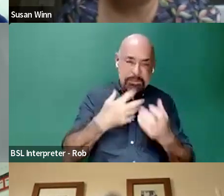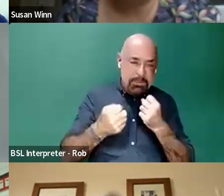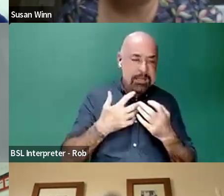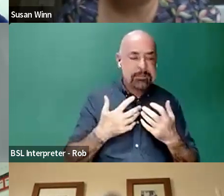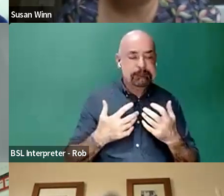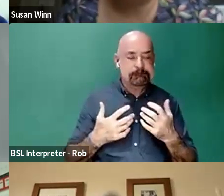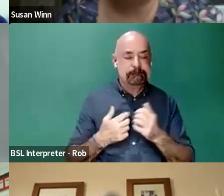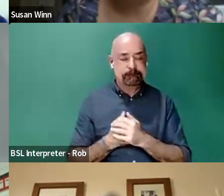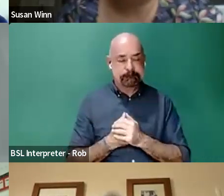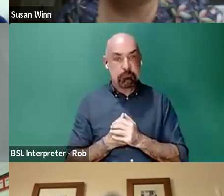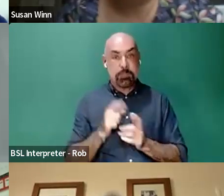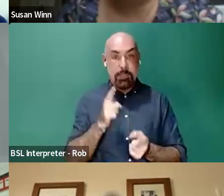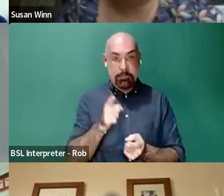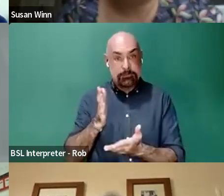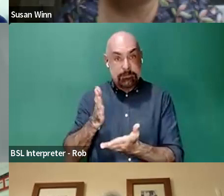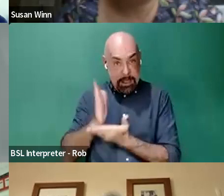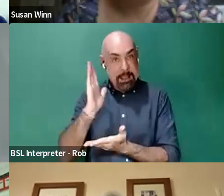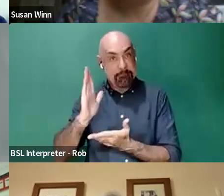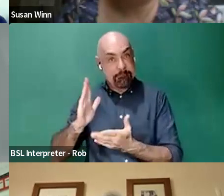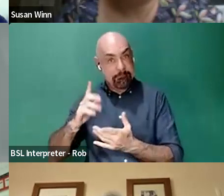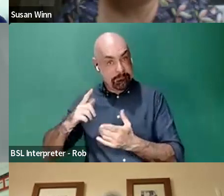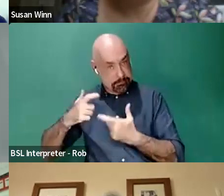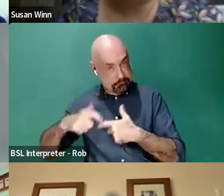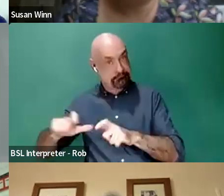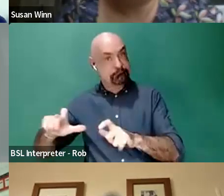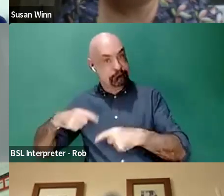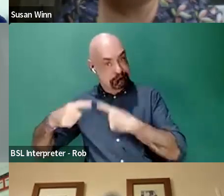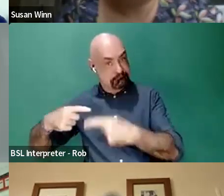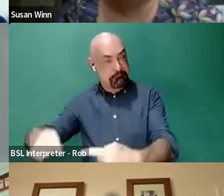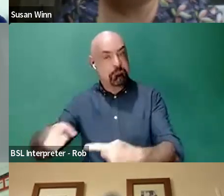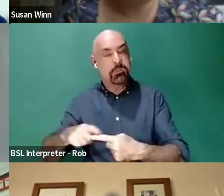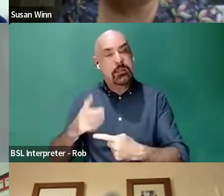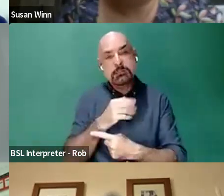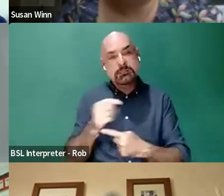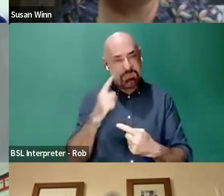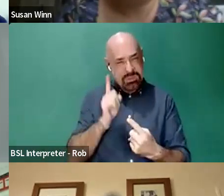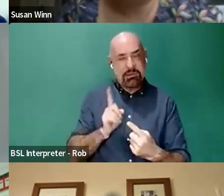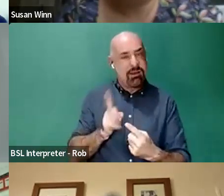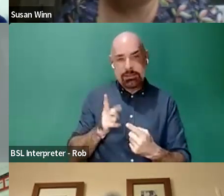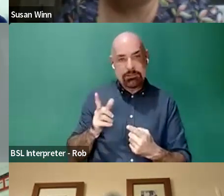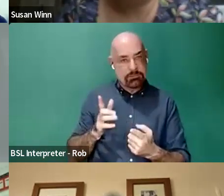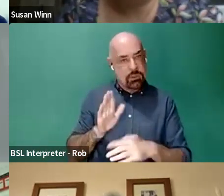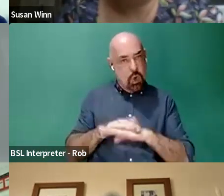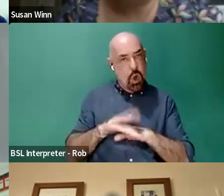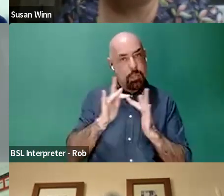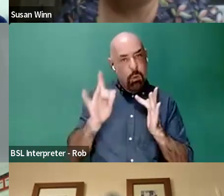a live document and as Susan and others have indicated, there's parts we already can see now that it's live on the website about what needs changed.